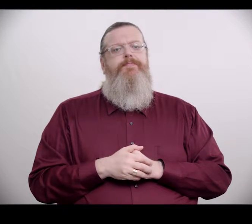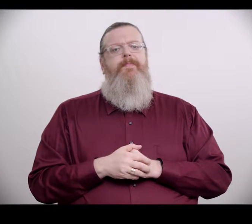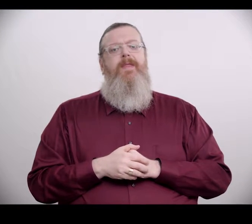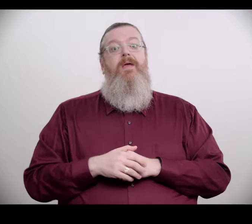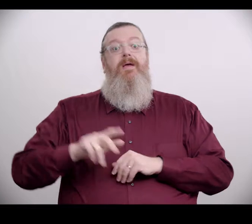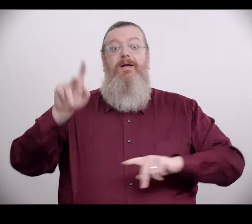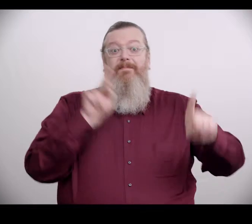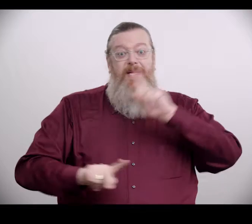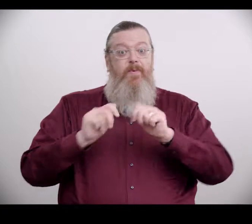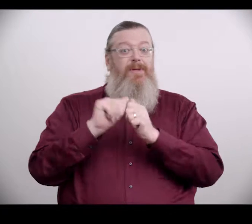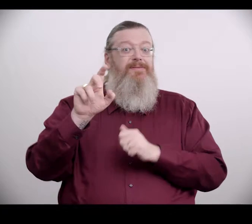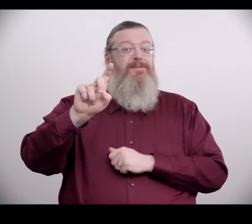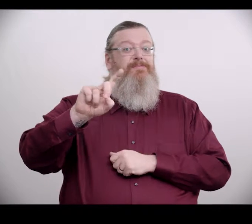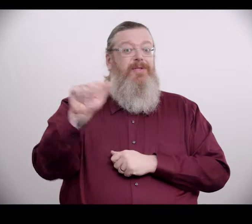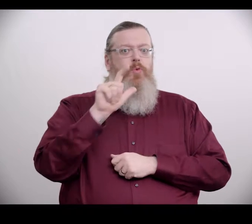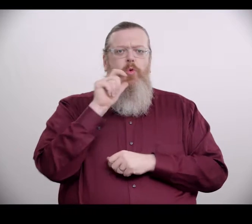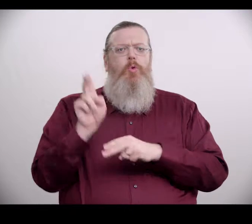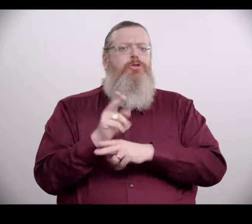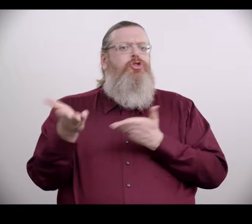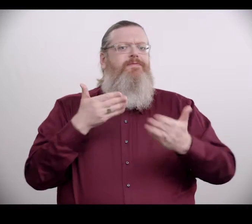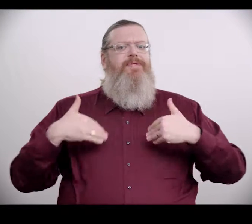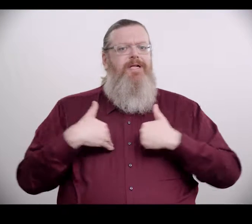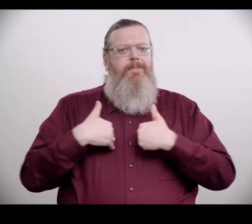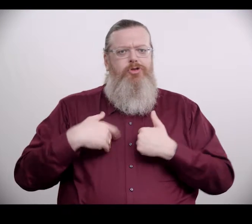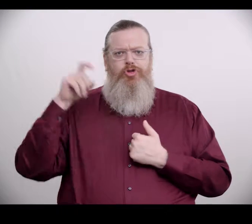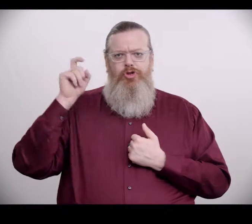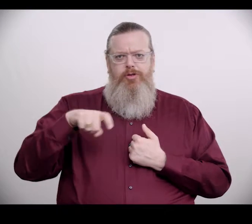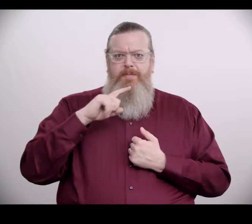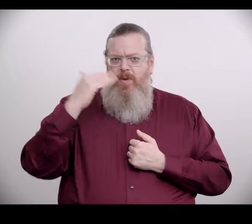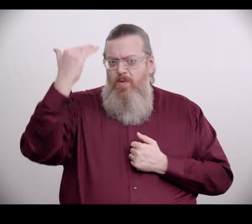* People with disabilities who use service animals should be aware that they are not